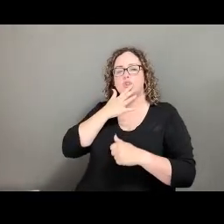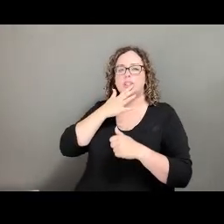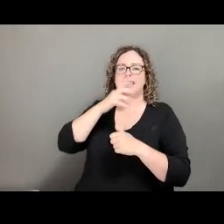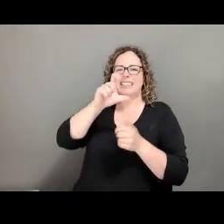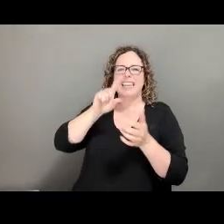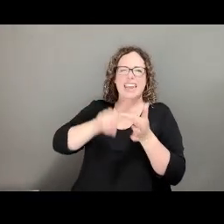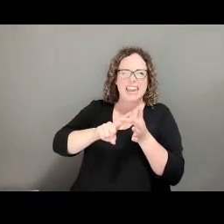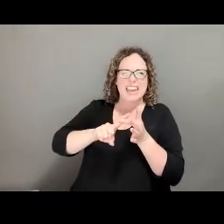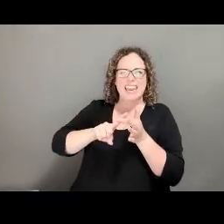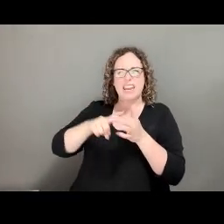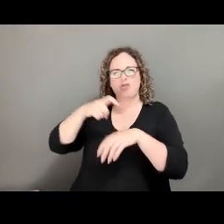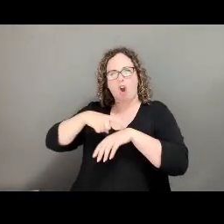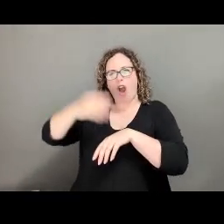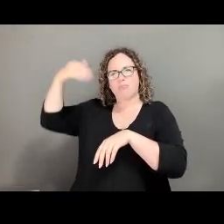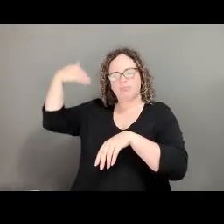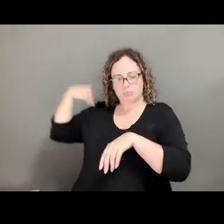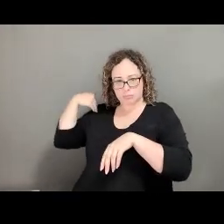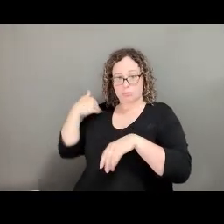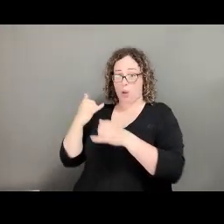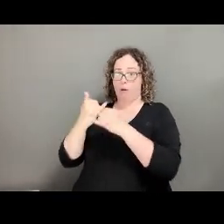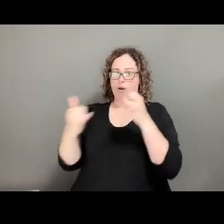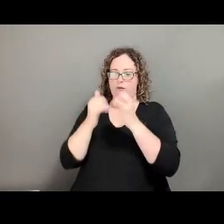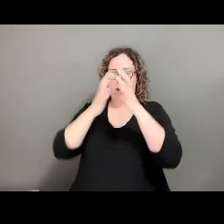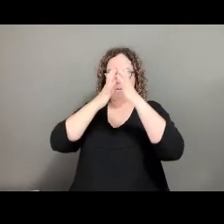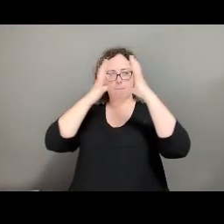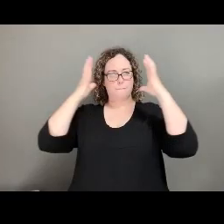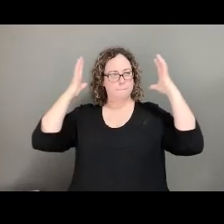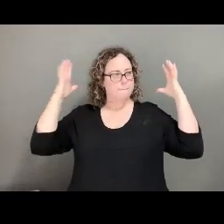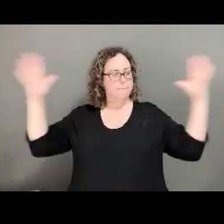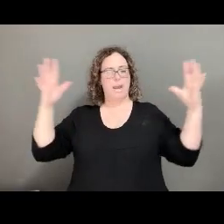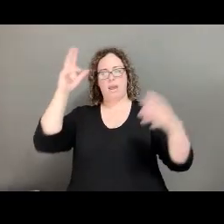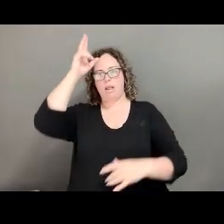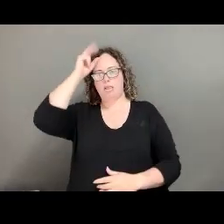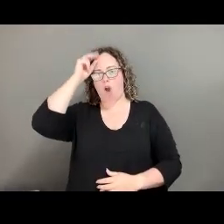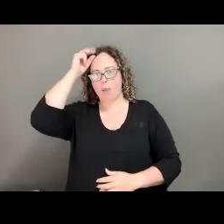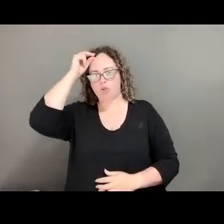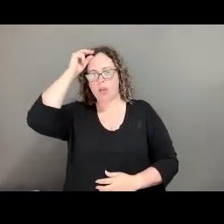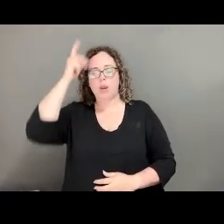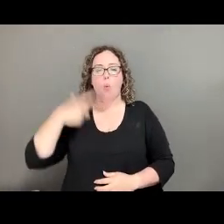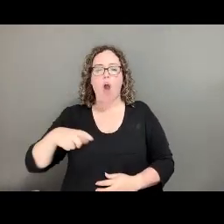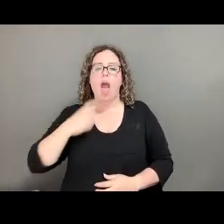It was a very big, important library because every time a ship went into the harbor at Alexandria,